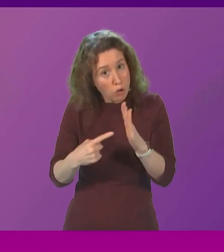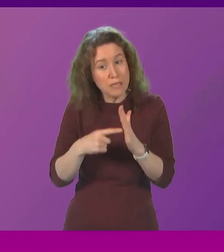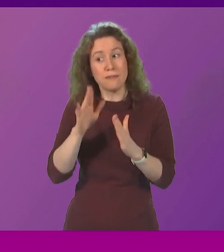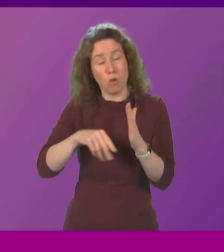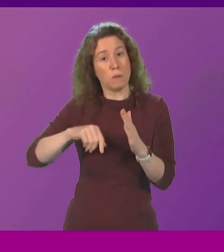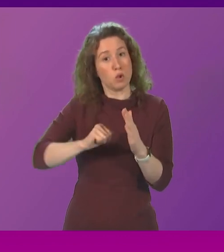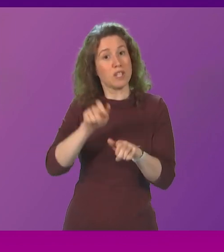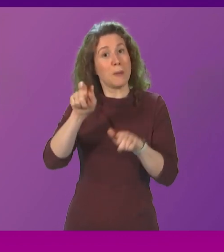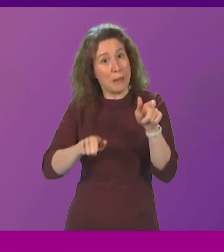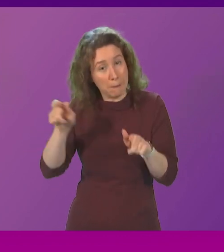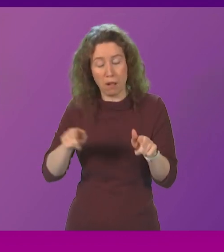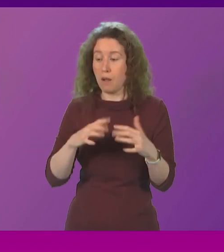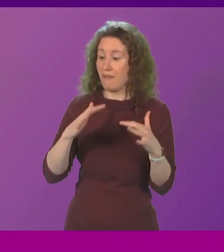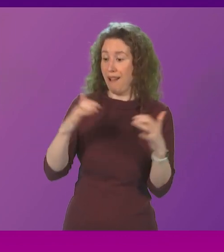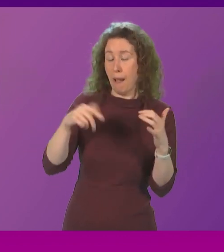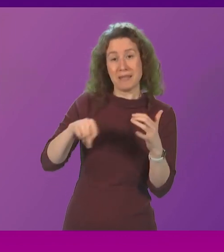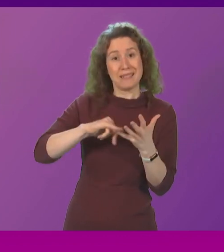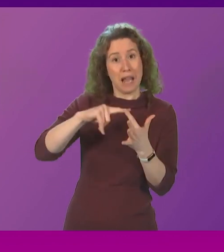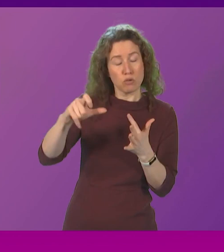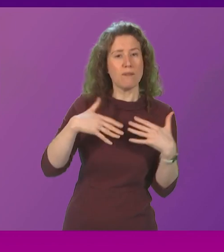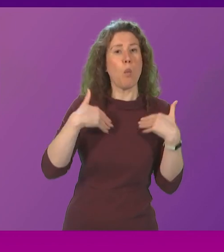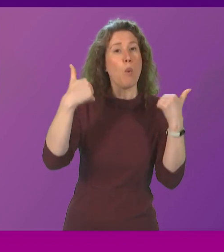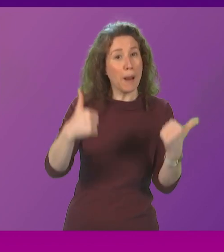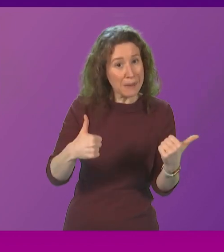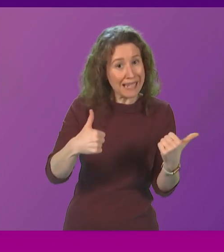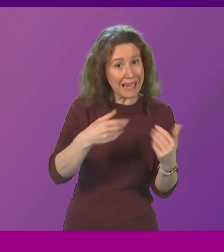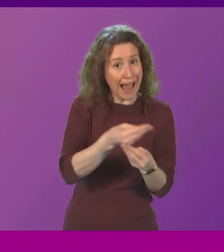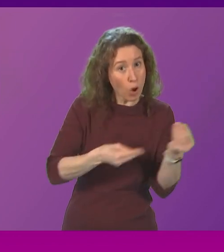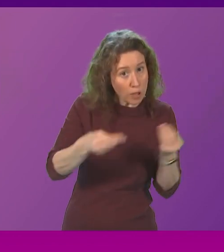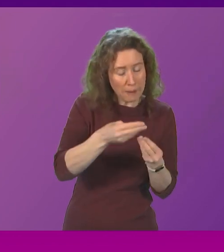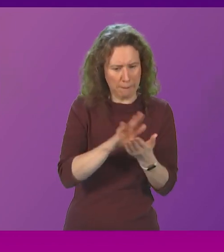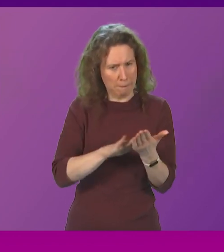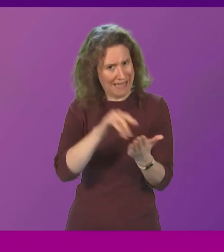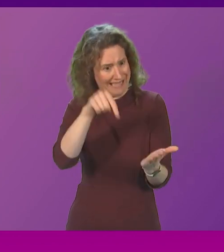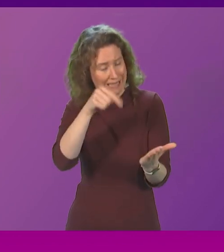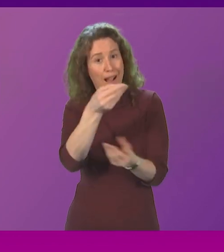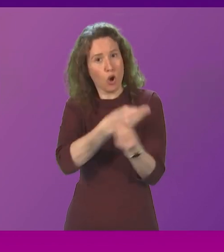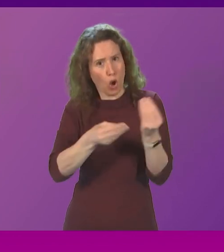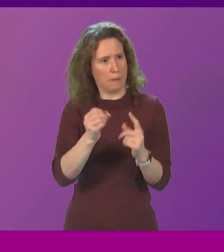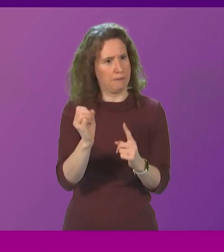We have a cabinet secretary for the wellbeing economy to put the economy first and ensure